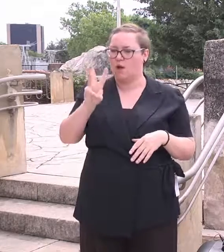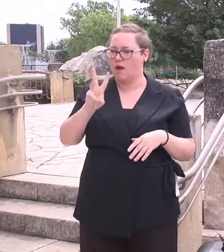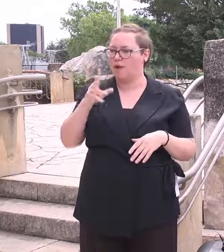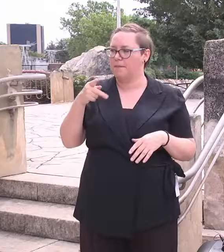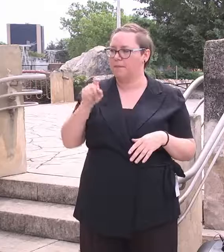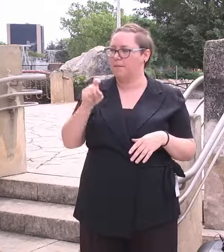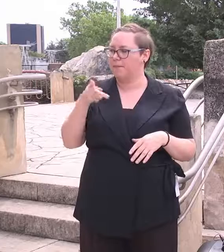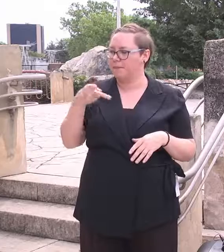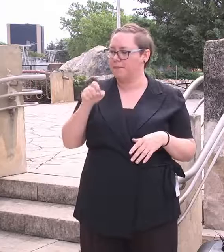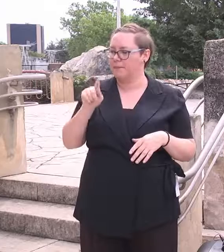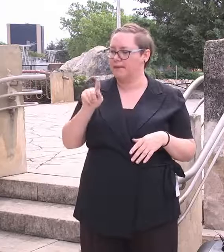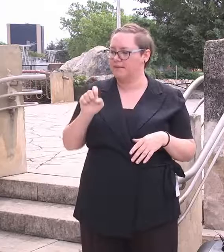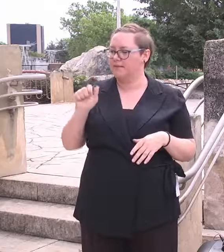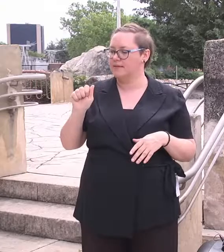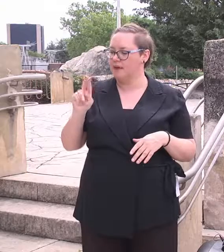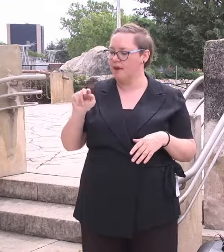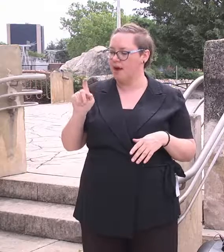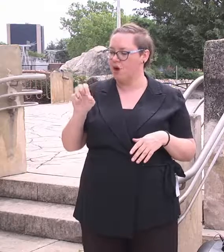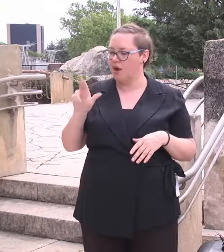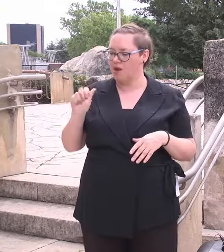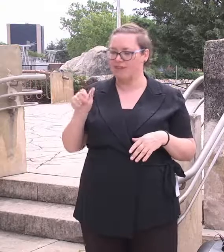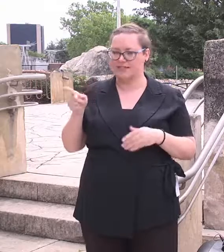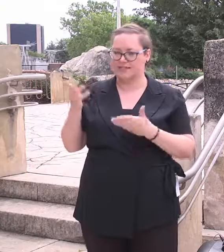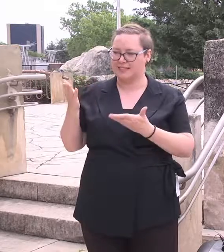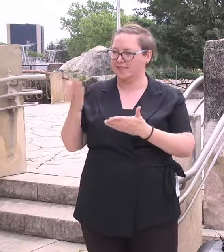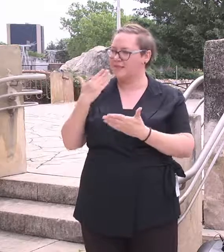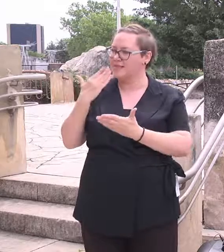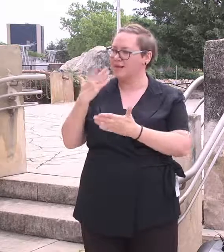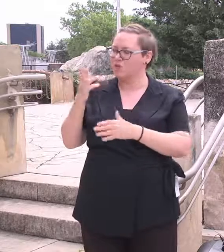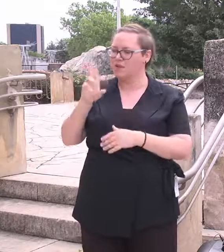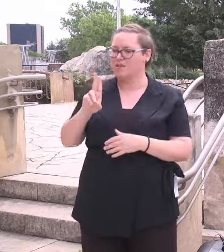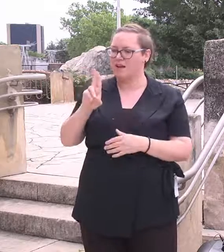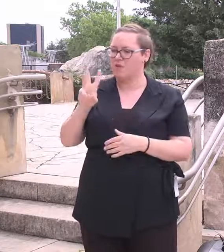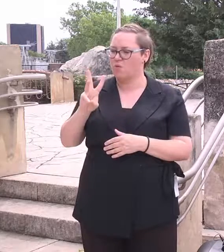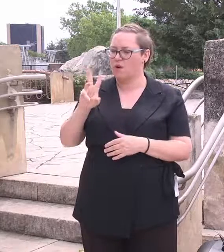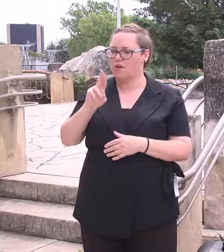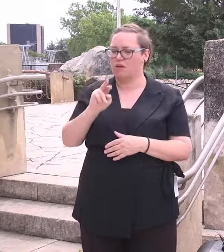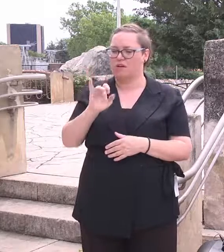here Pete thank you very much I appreciate the United Way leaning in and understanding how this